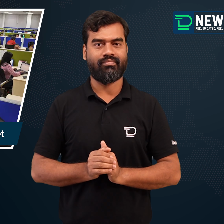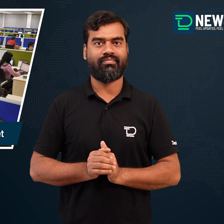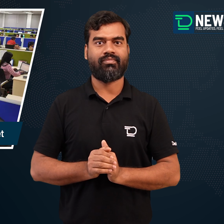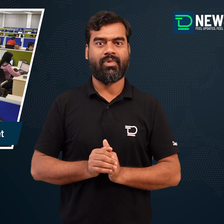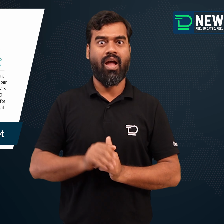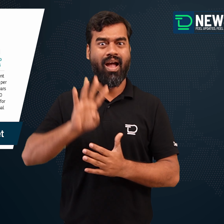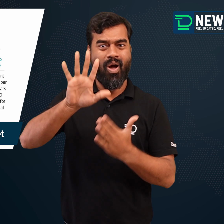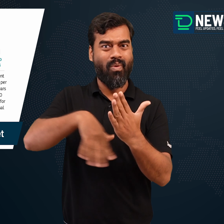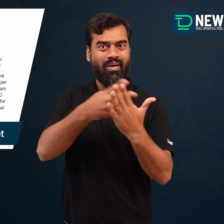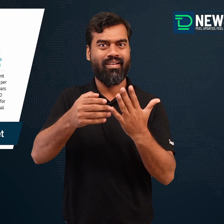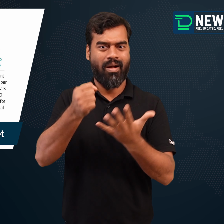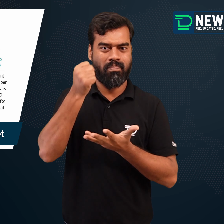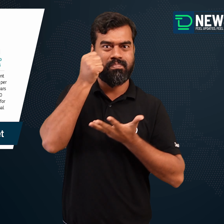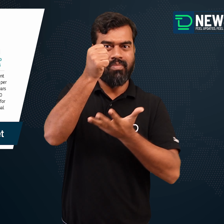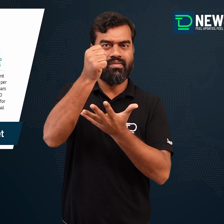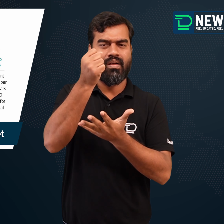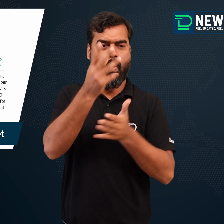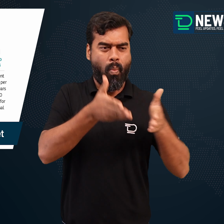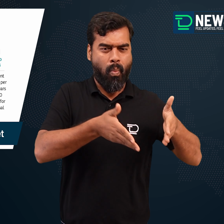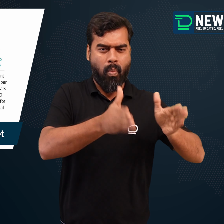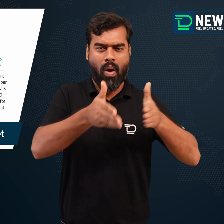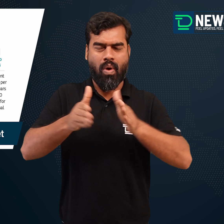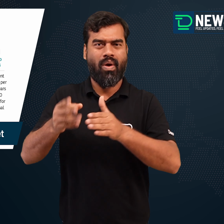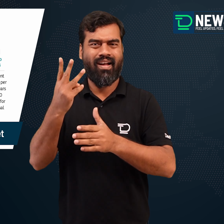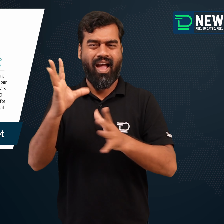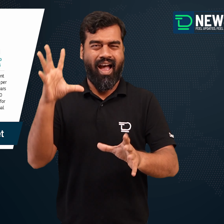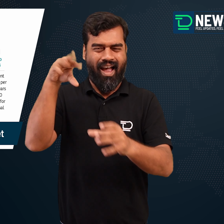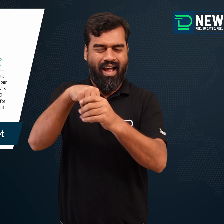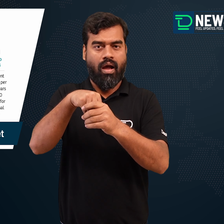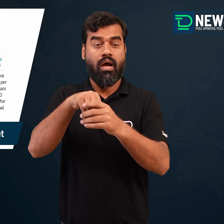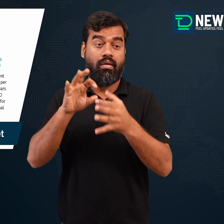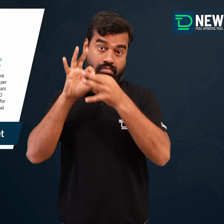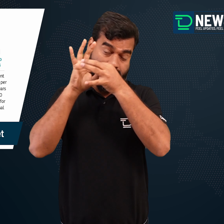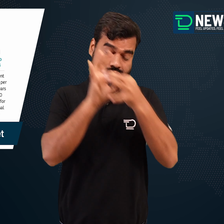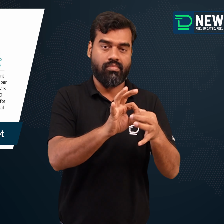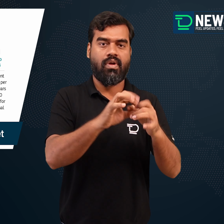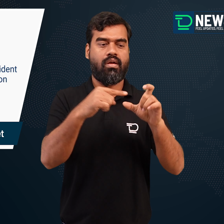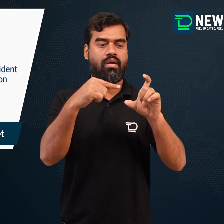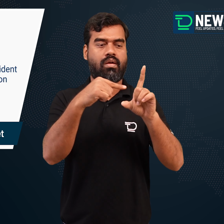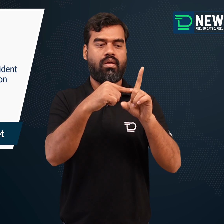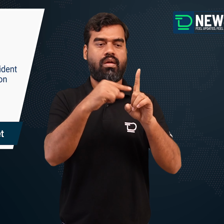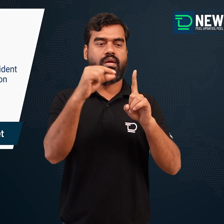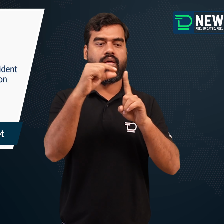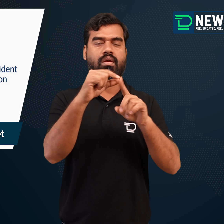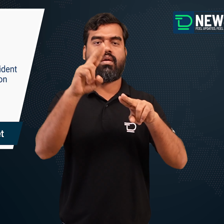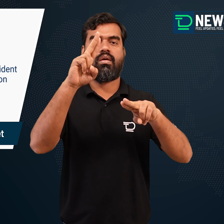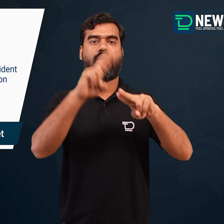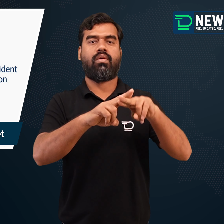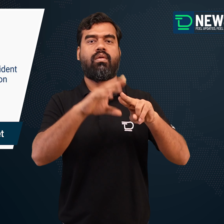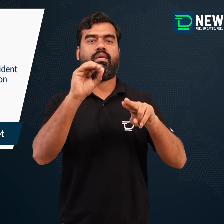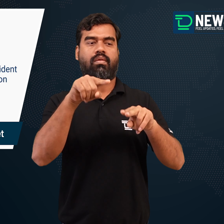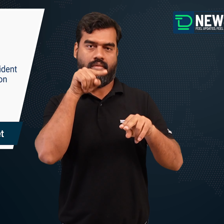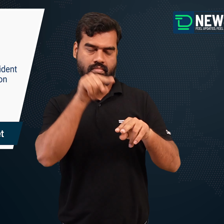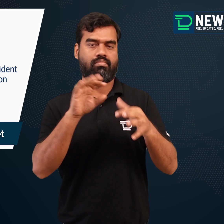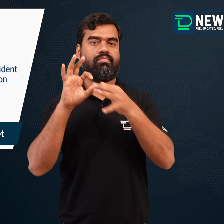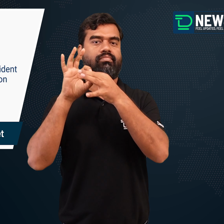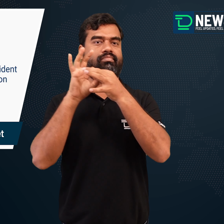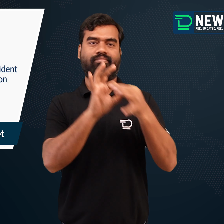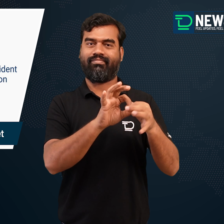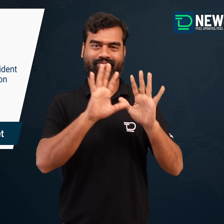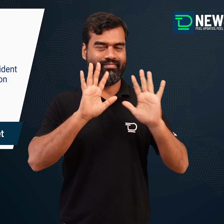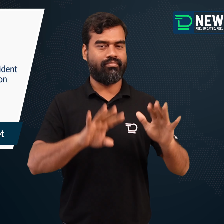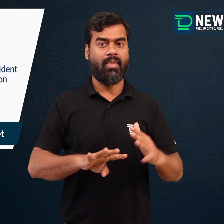These schemes will be based on registration with EPFO.